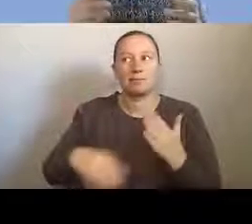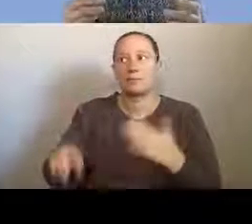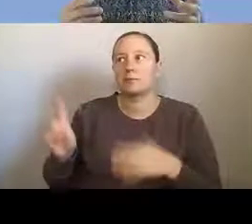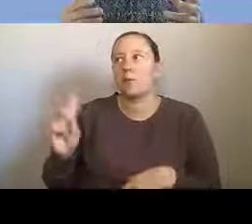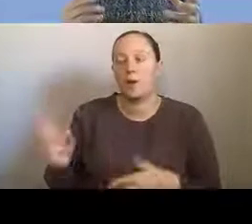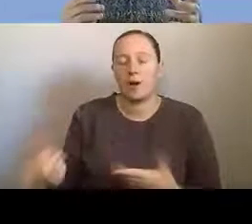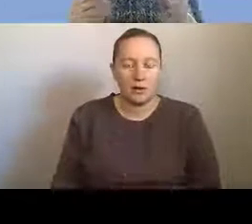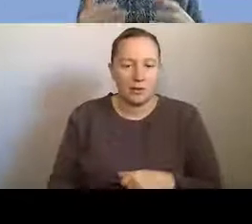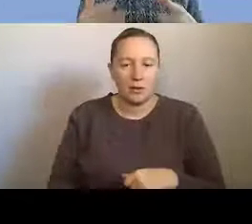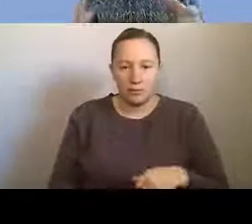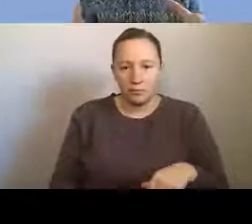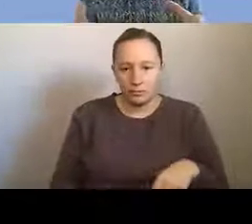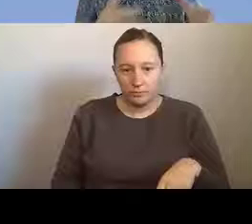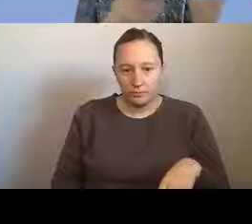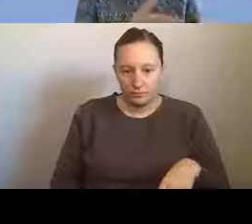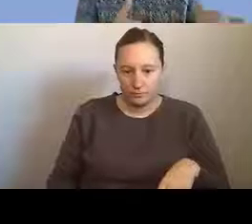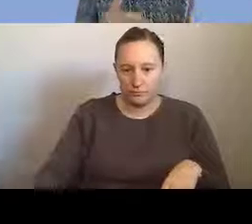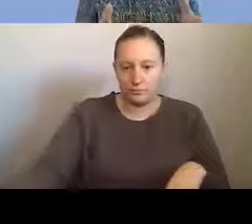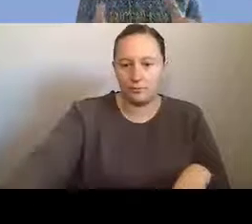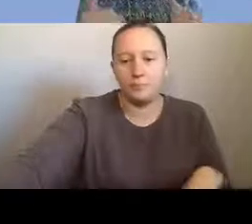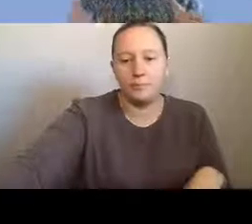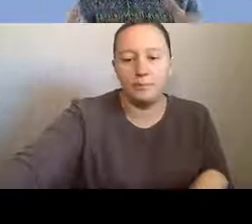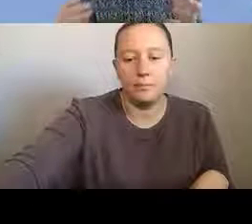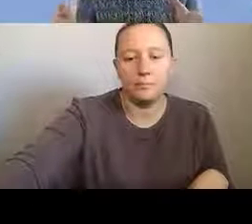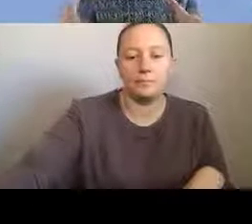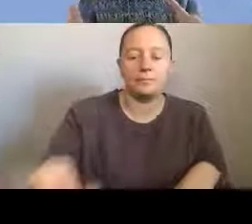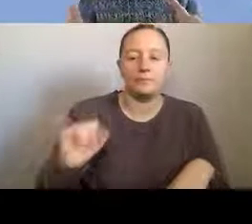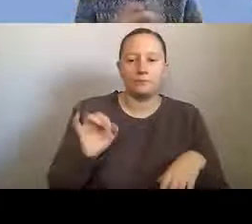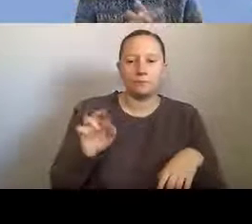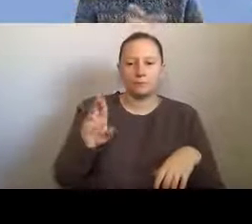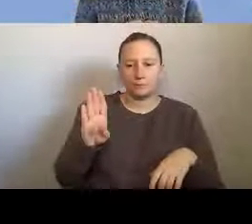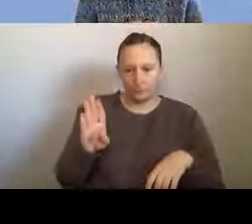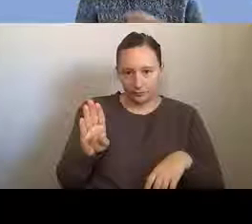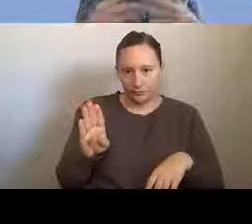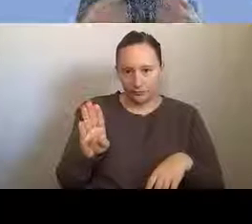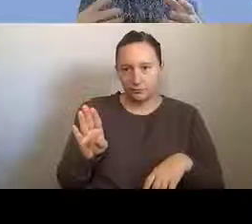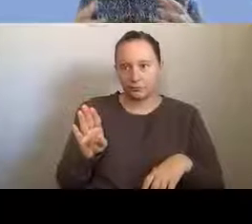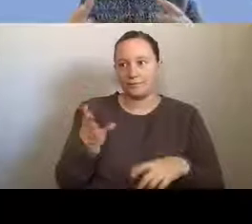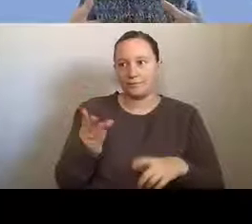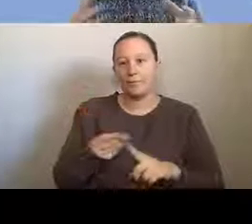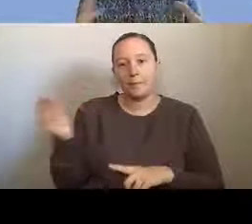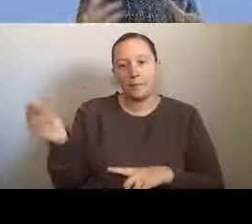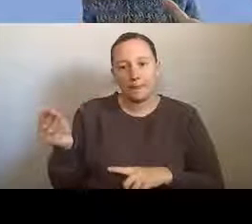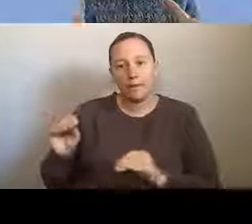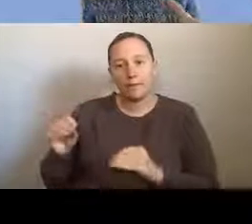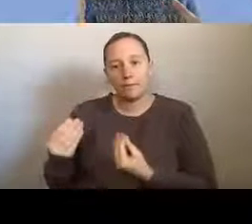So at the IRB, when your research projects go to the IRB office and the IRB office will look at it